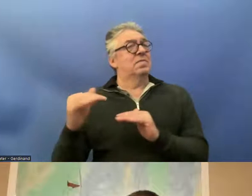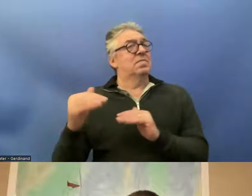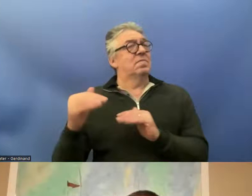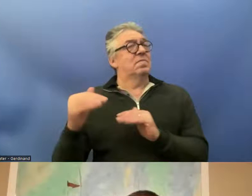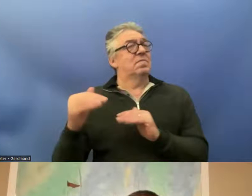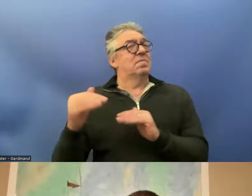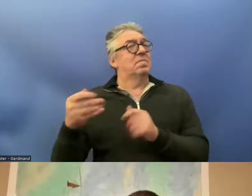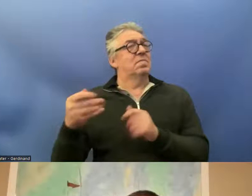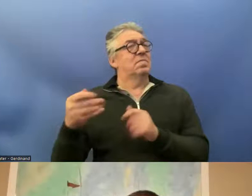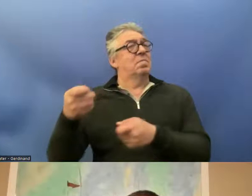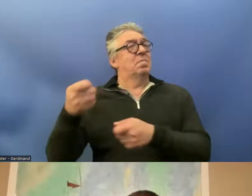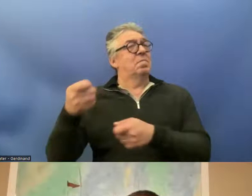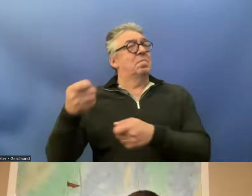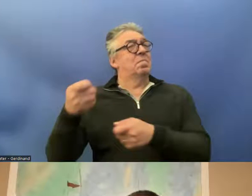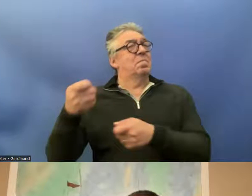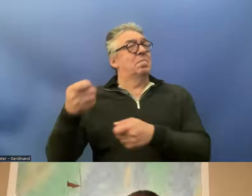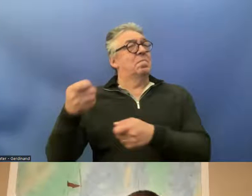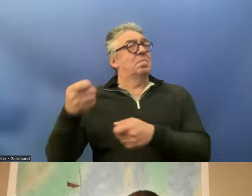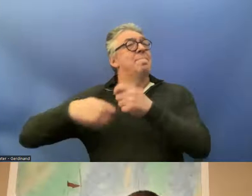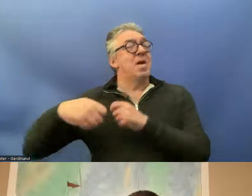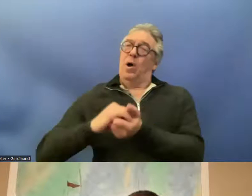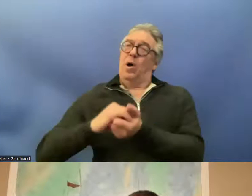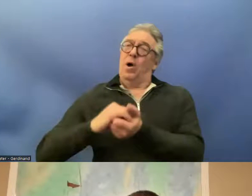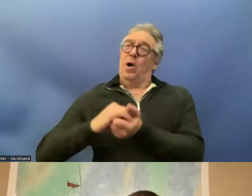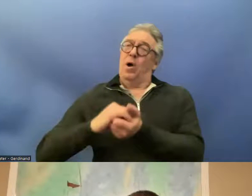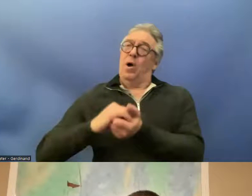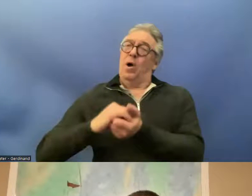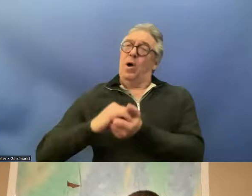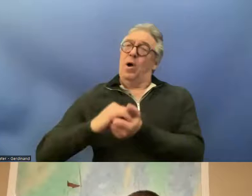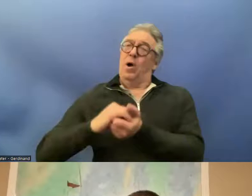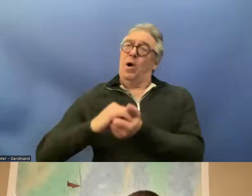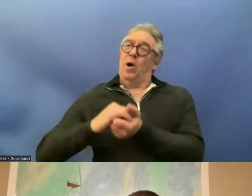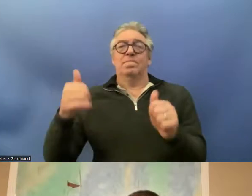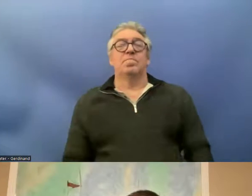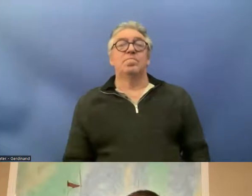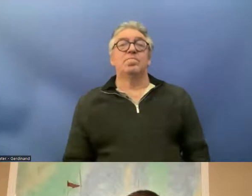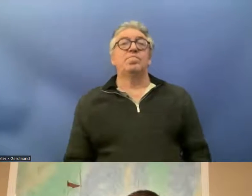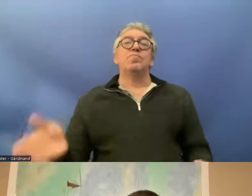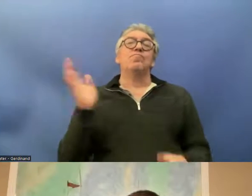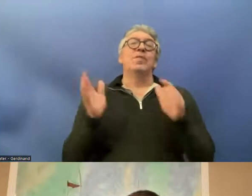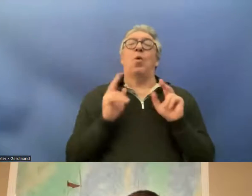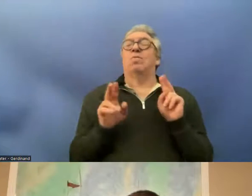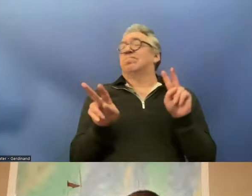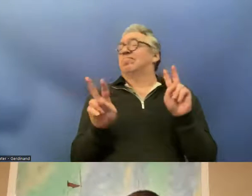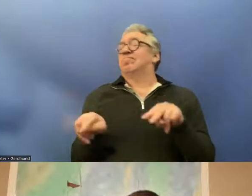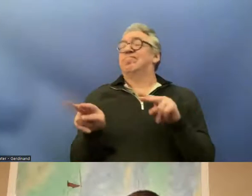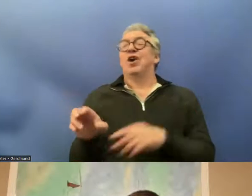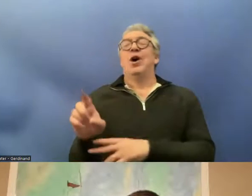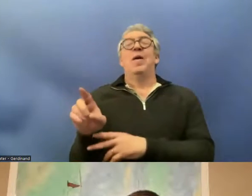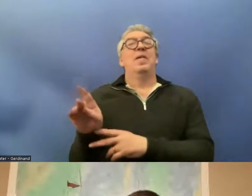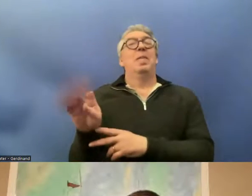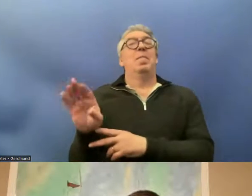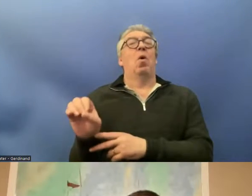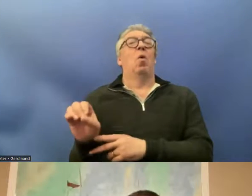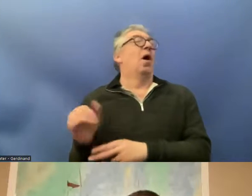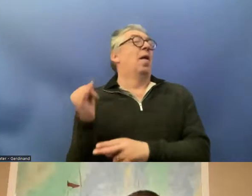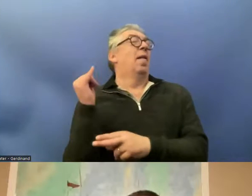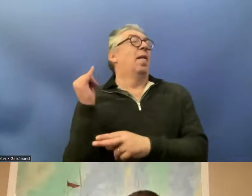Trying to clearly move on from a perspective where OPDs were just the last piece of a chain